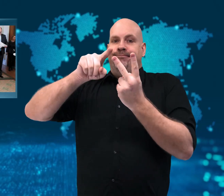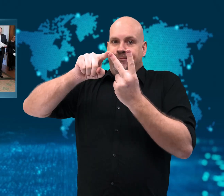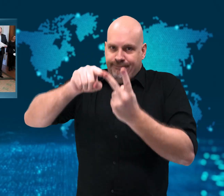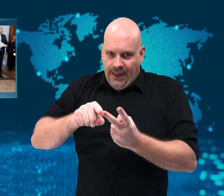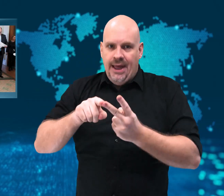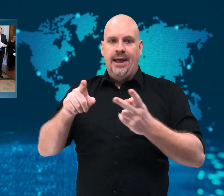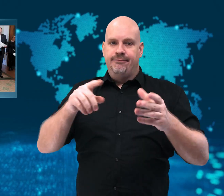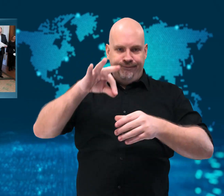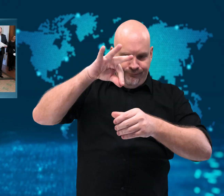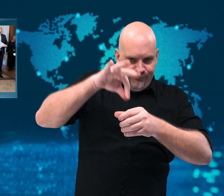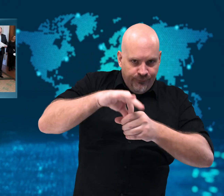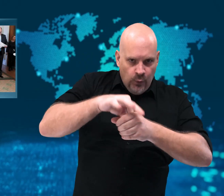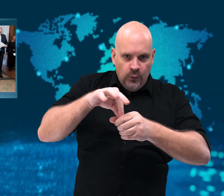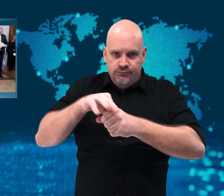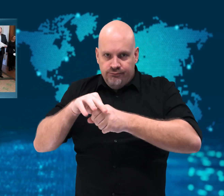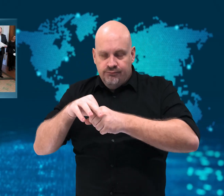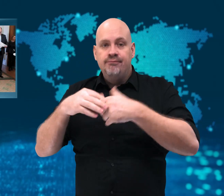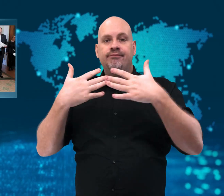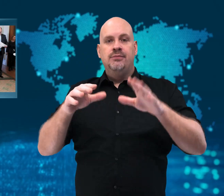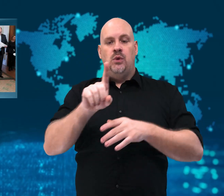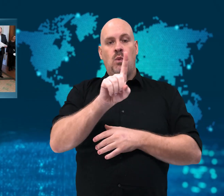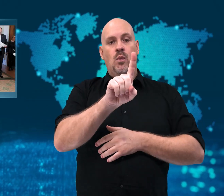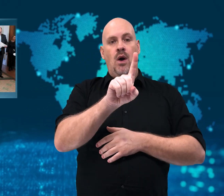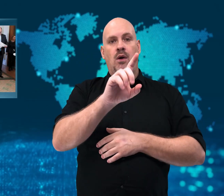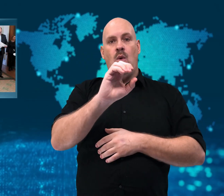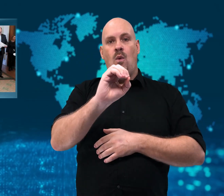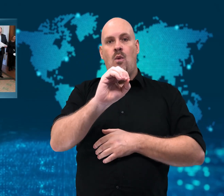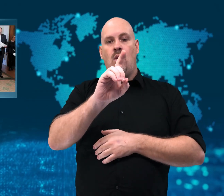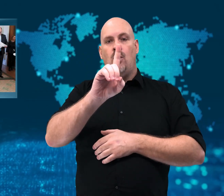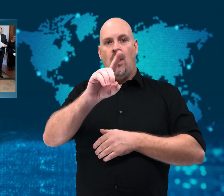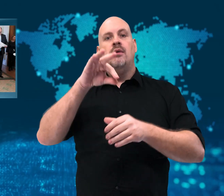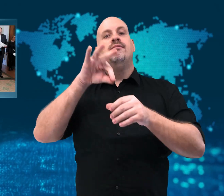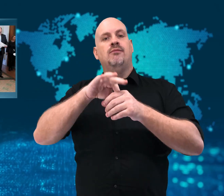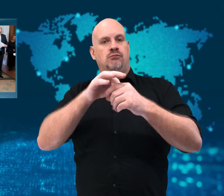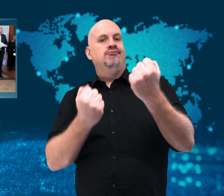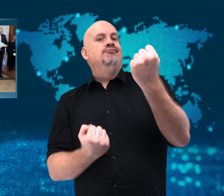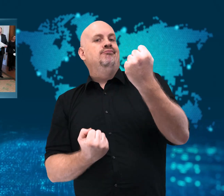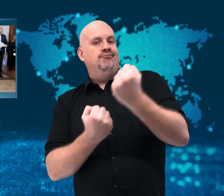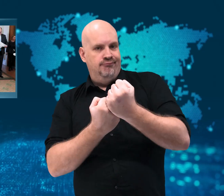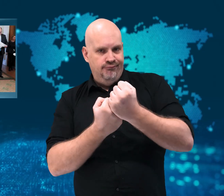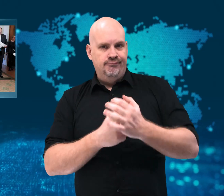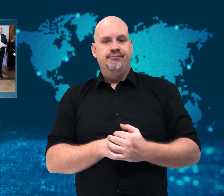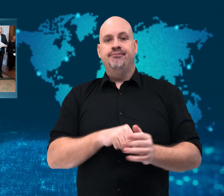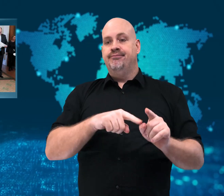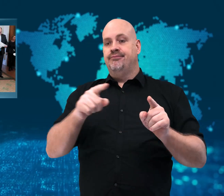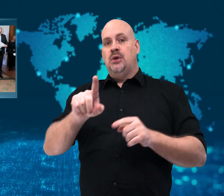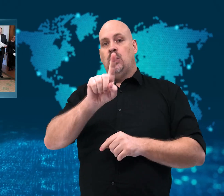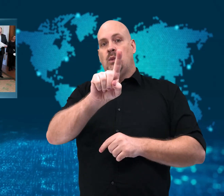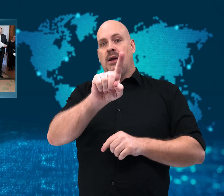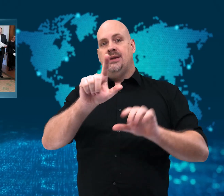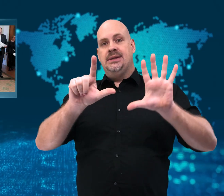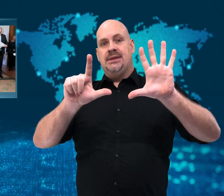75 people abstained. Under the Swedish Constitution,